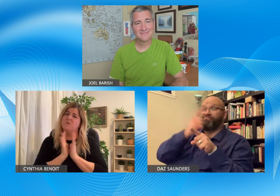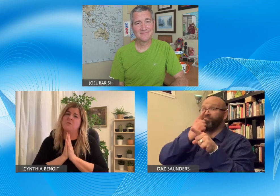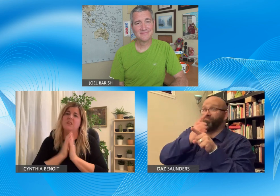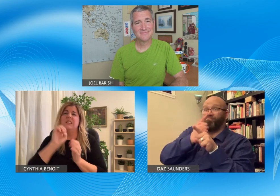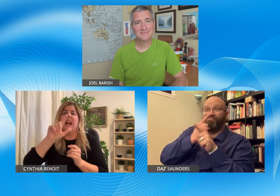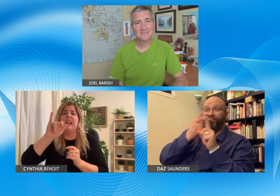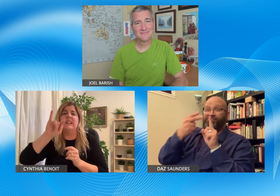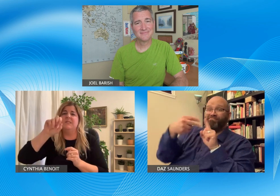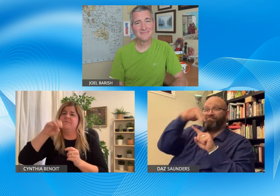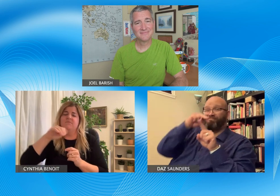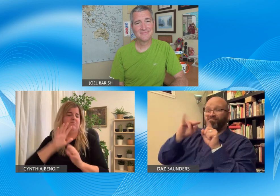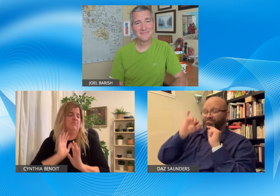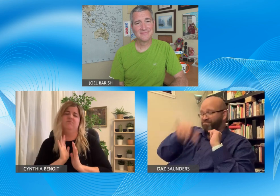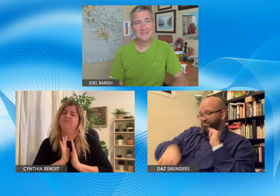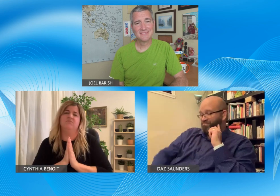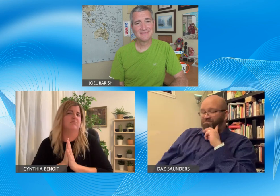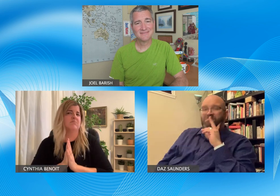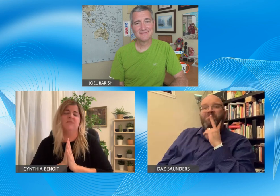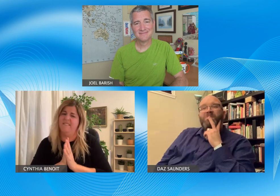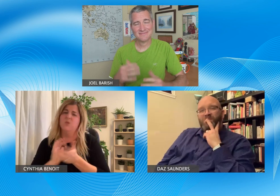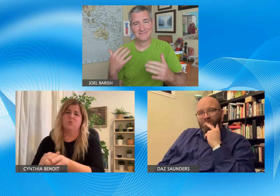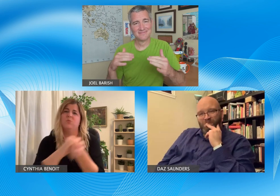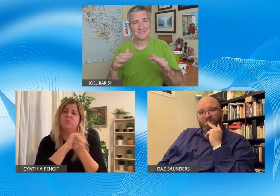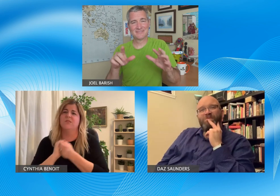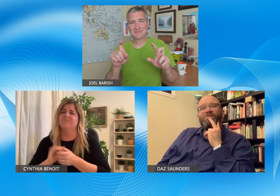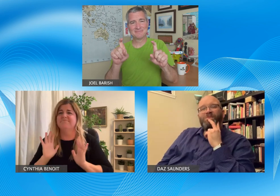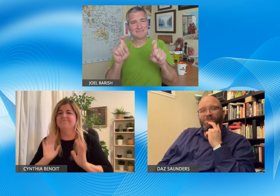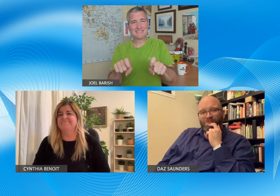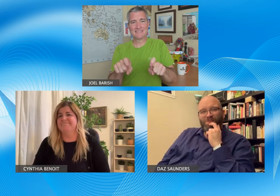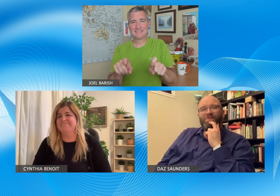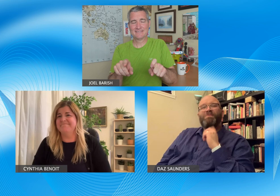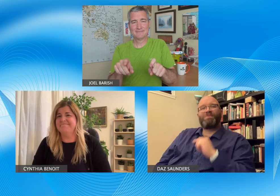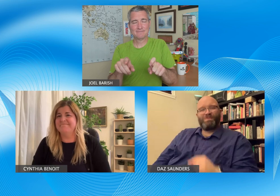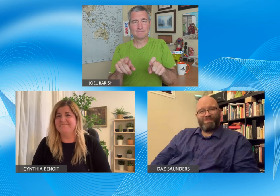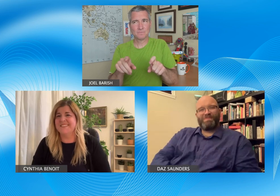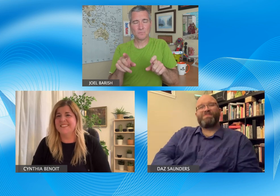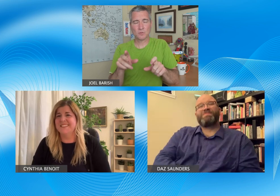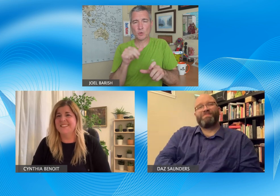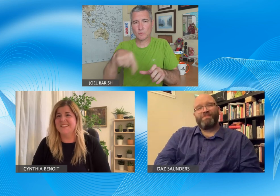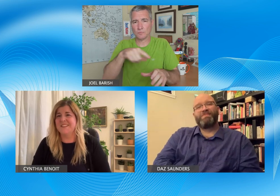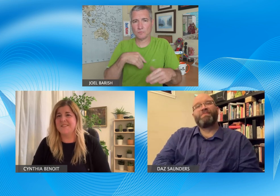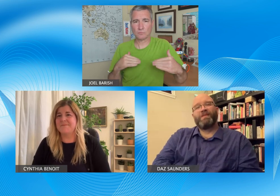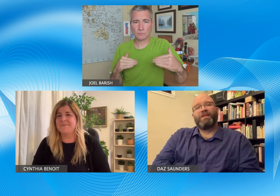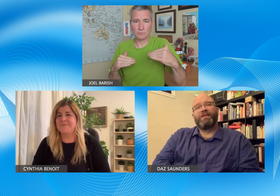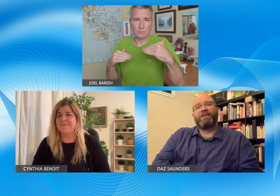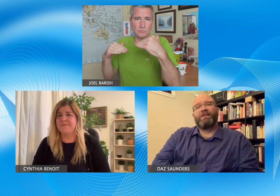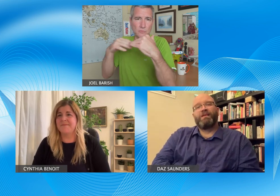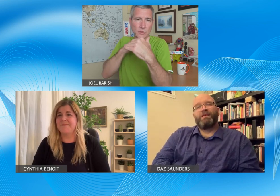Invest in everyone and work together. Elitism should not exist at all. Absolutely not. Absolutely. That is a must. These people who are getting older, they should pay attention to the younger population.